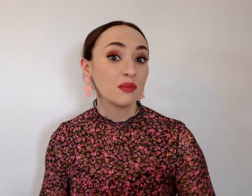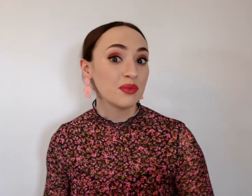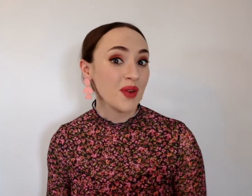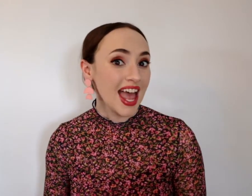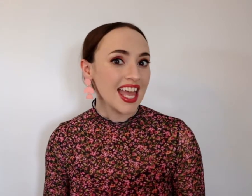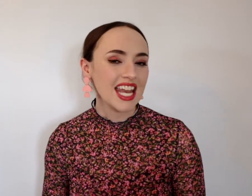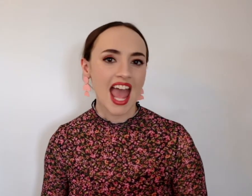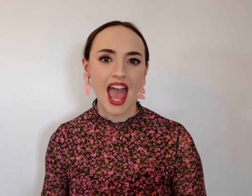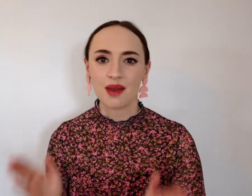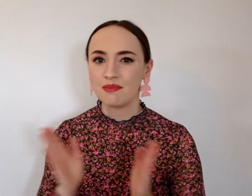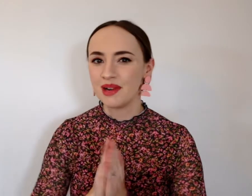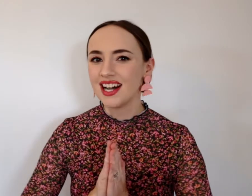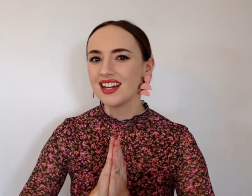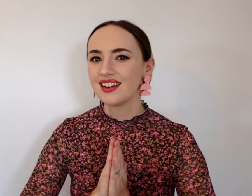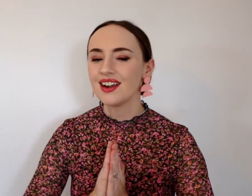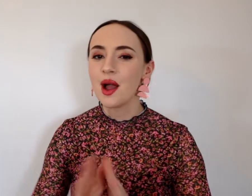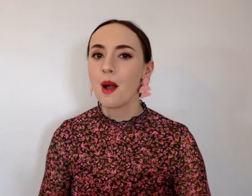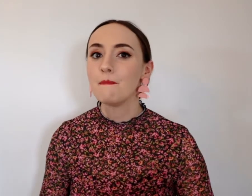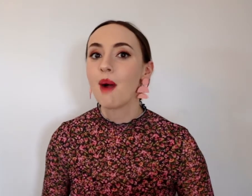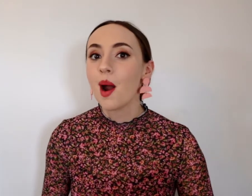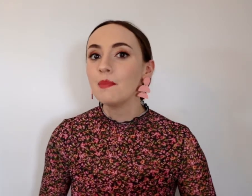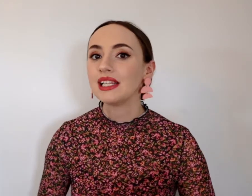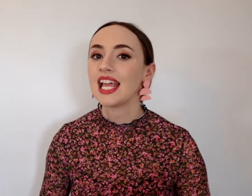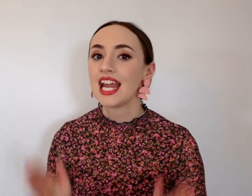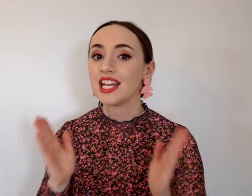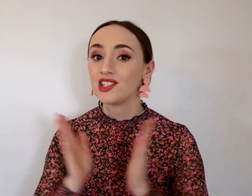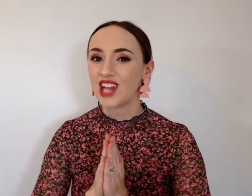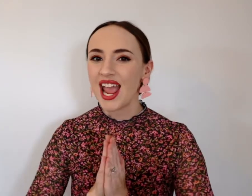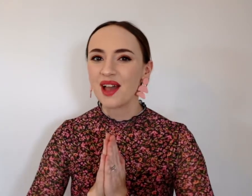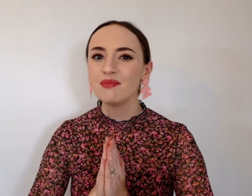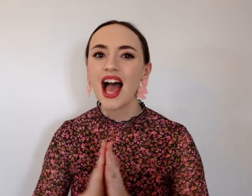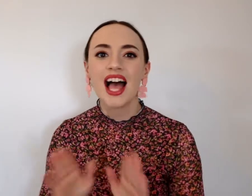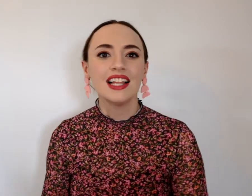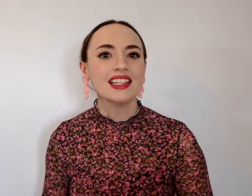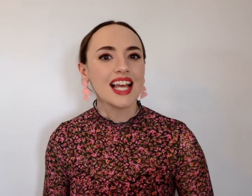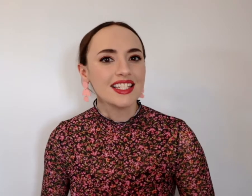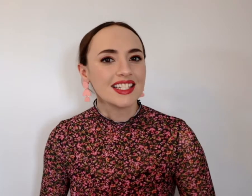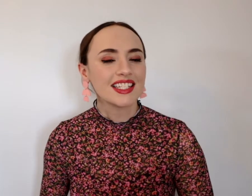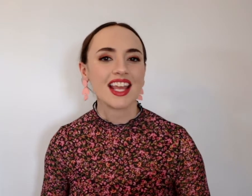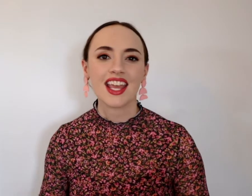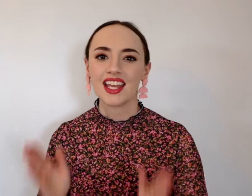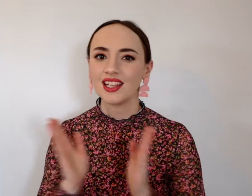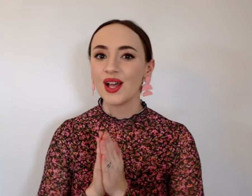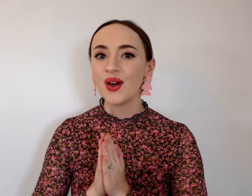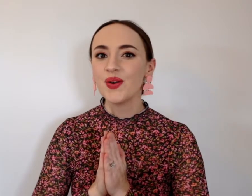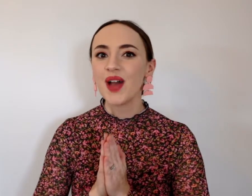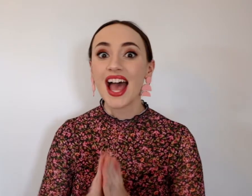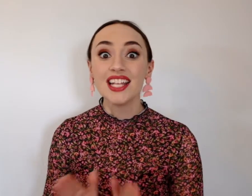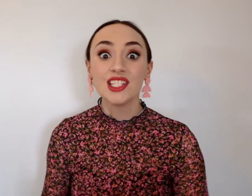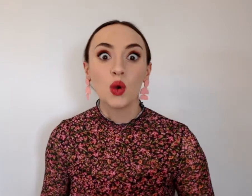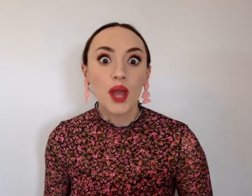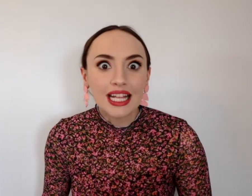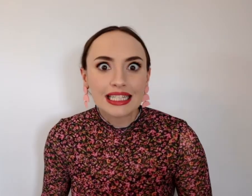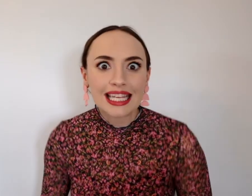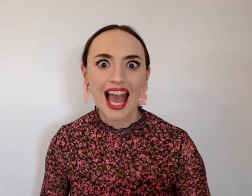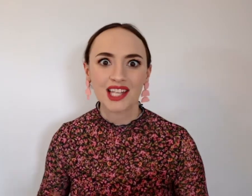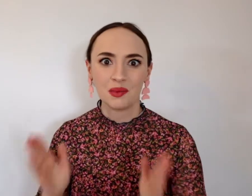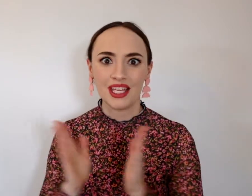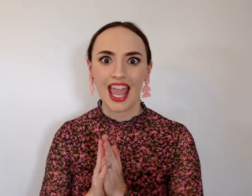Bread and butter Marmalade and jam Let's say hello as quickly as we can!